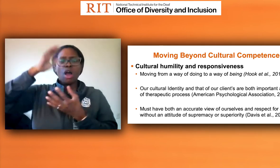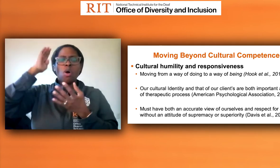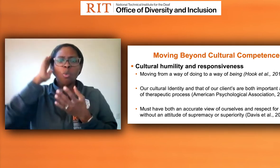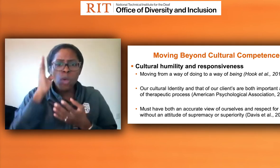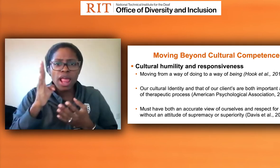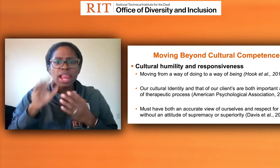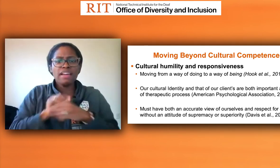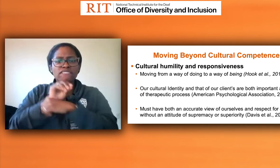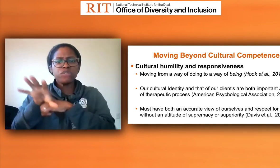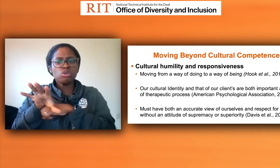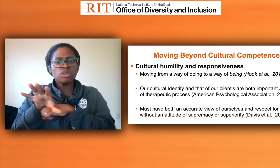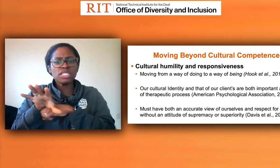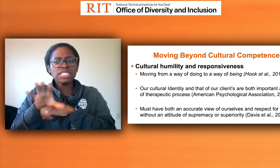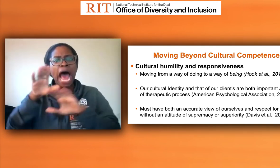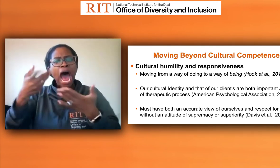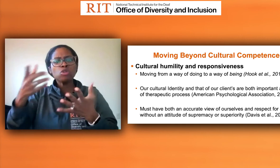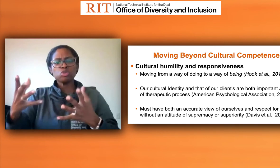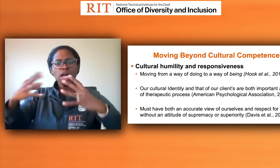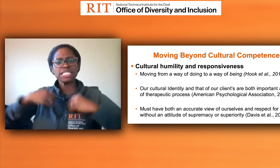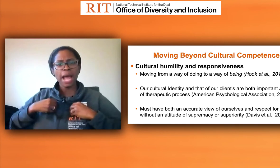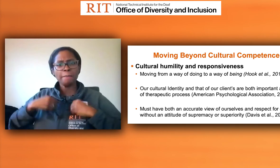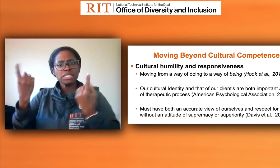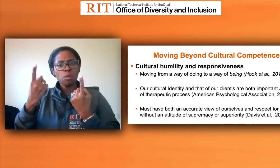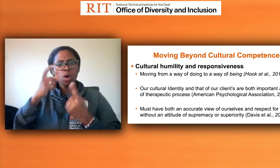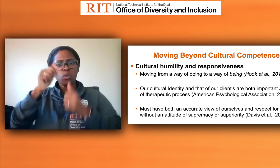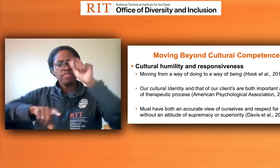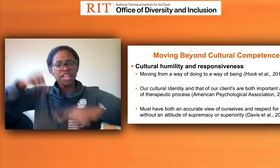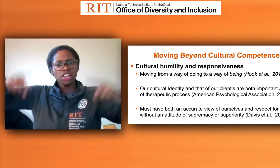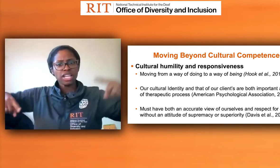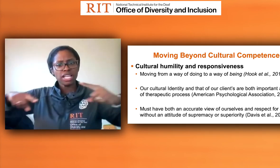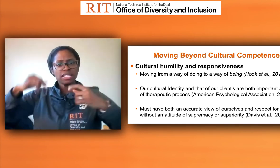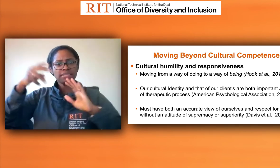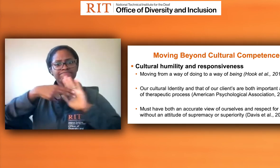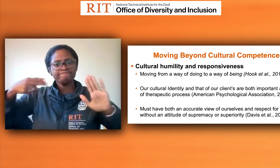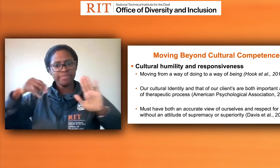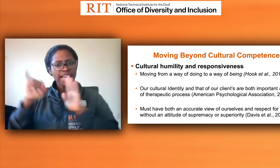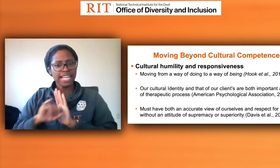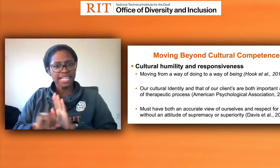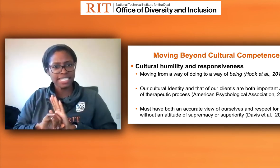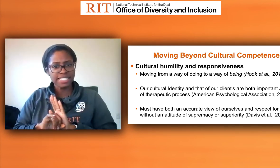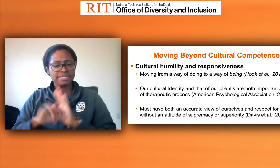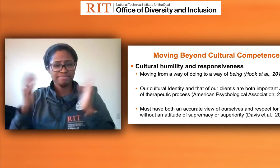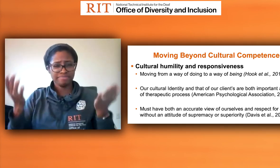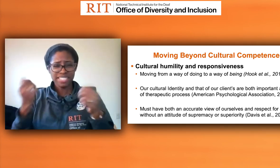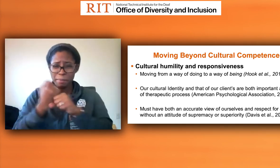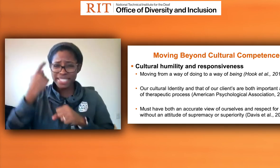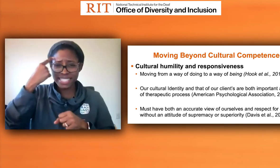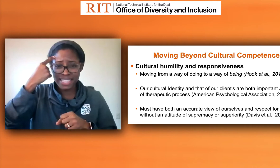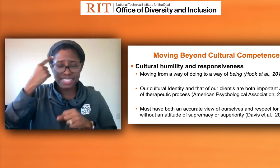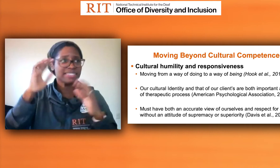Because honestly, all of that influences how you interact with varying people from various backgrounds.